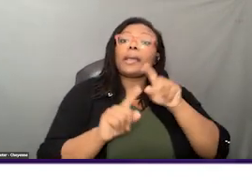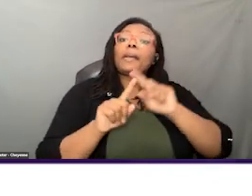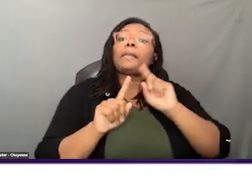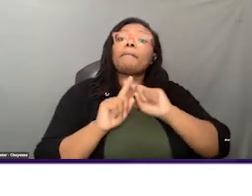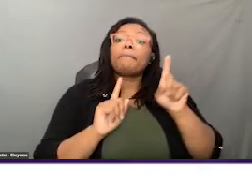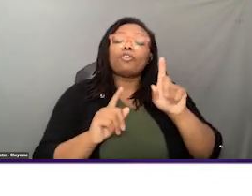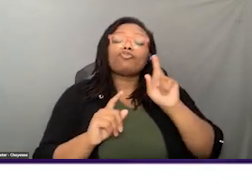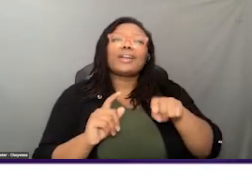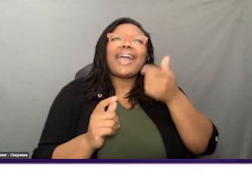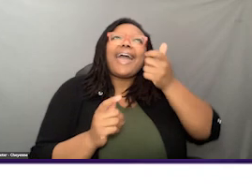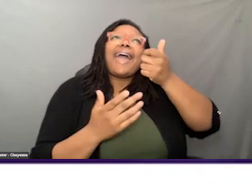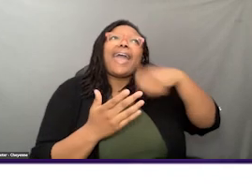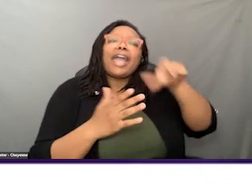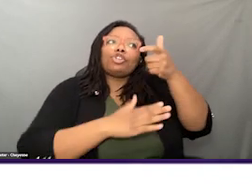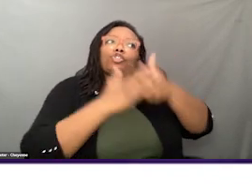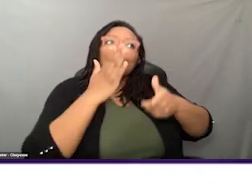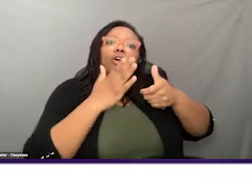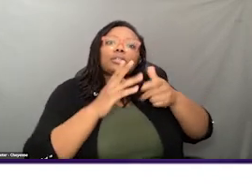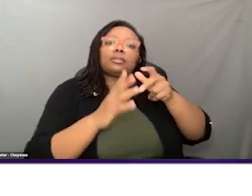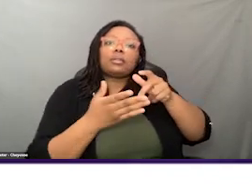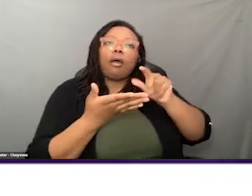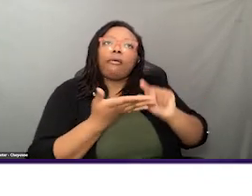But they must -- any costs that are allocated